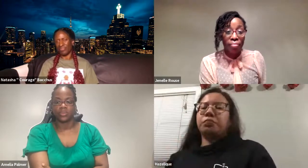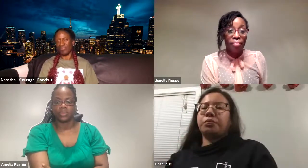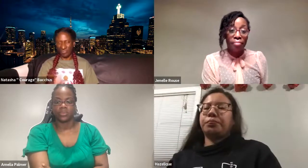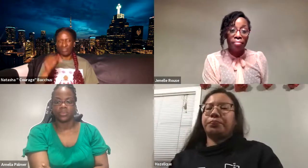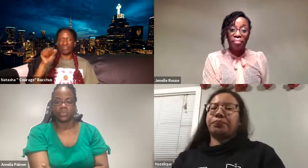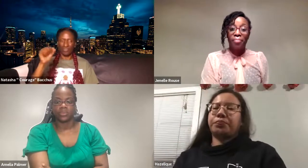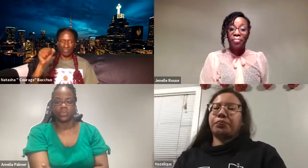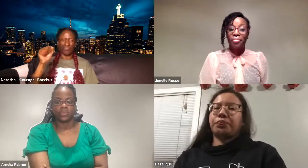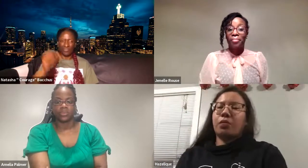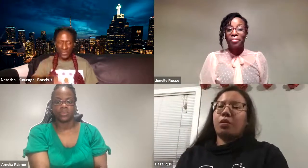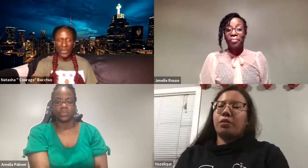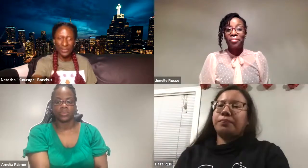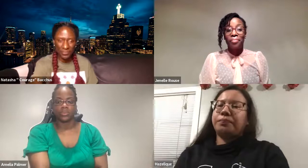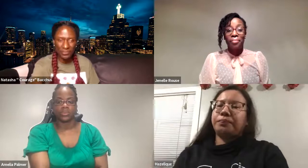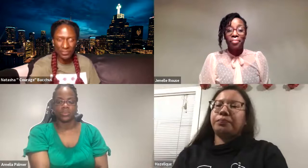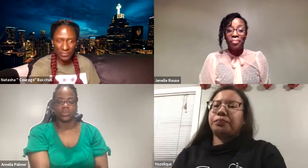and we keep that contact ongoing